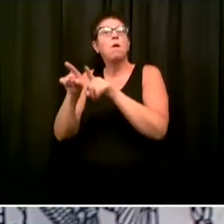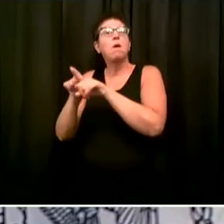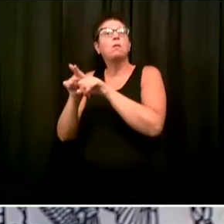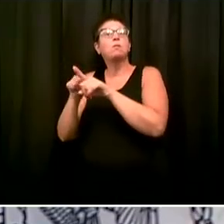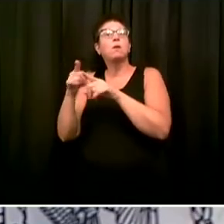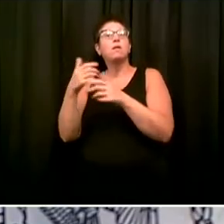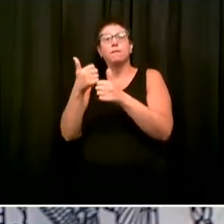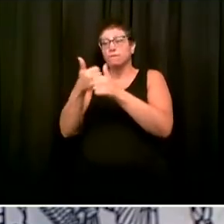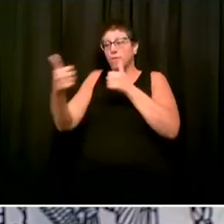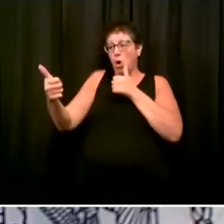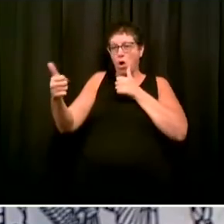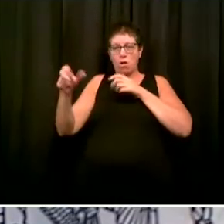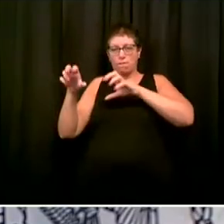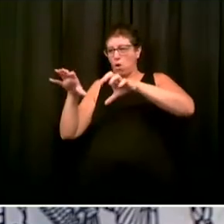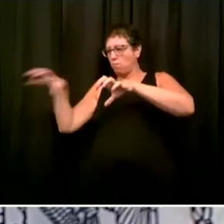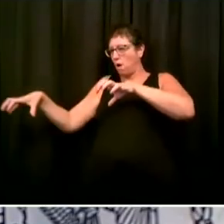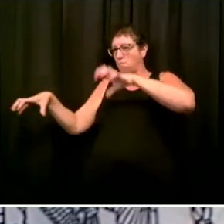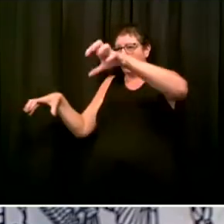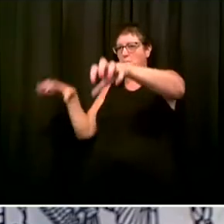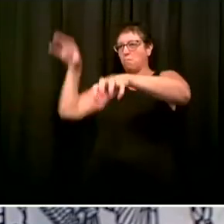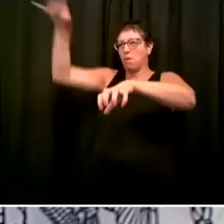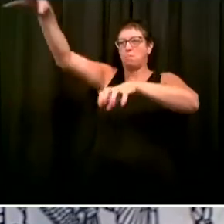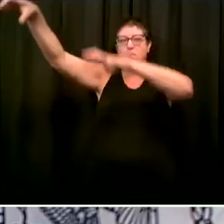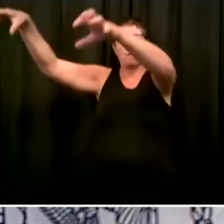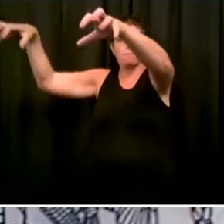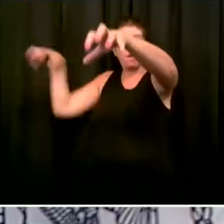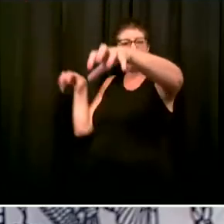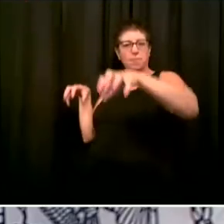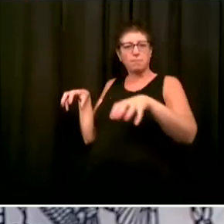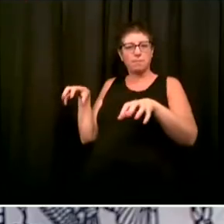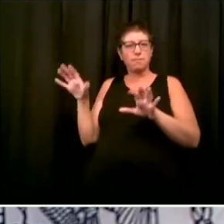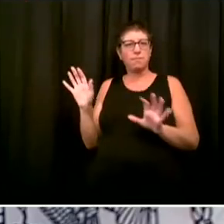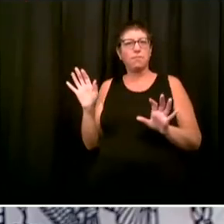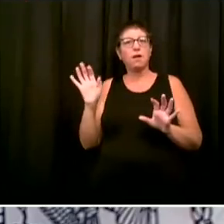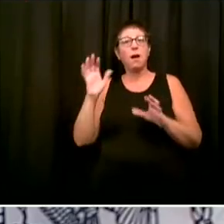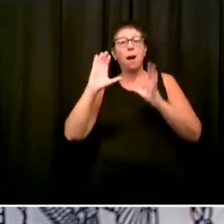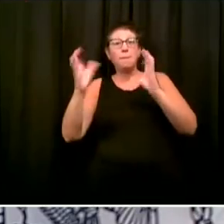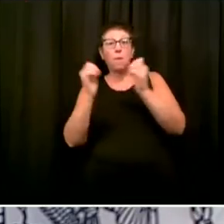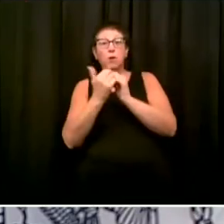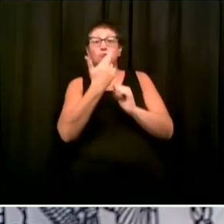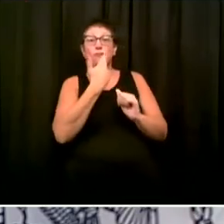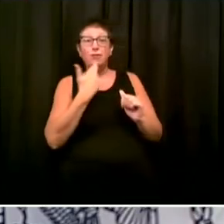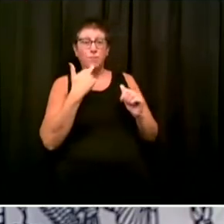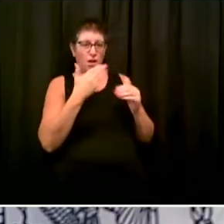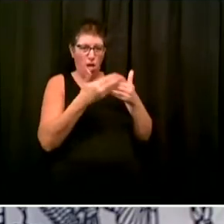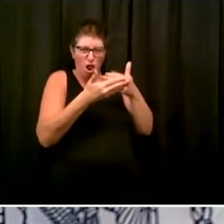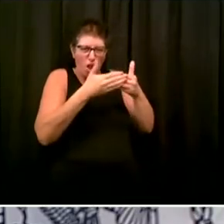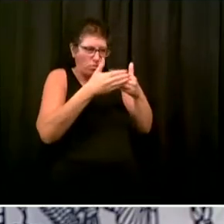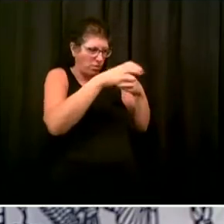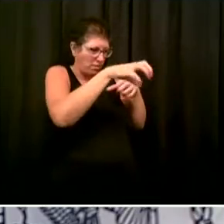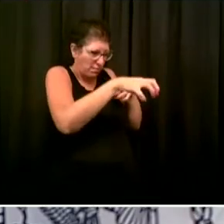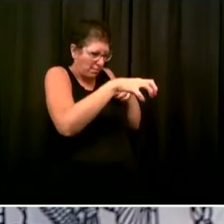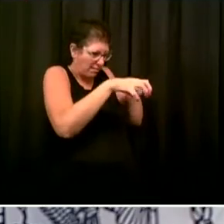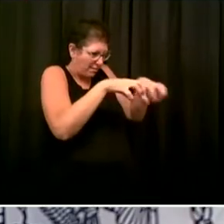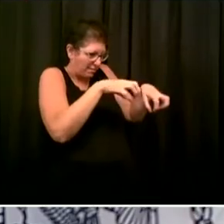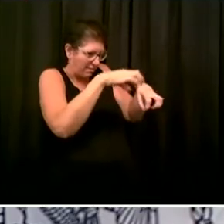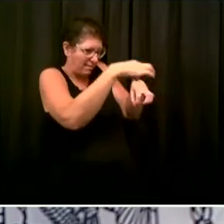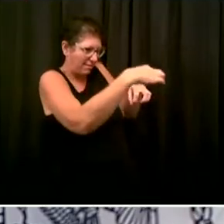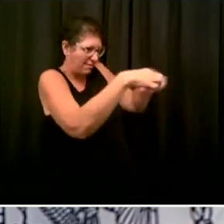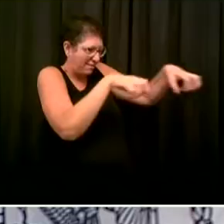LUNCH, THEY ARE DISTANCED